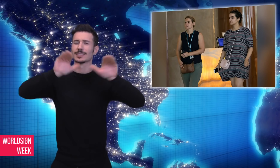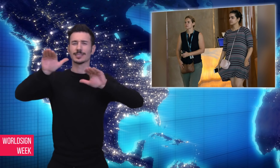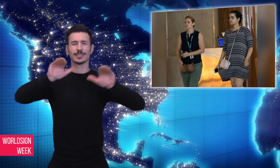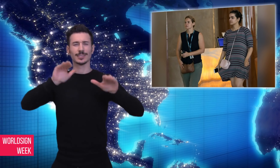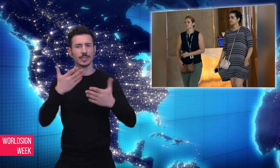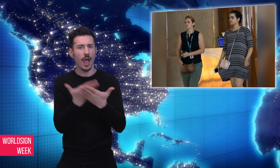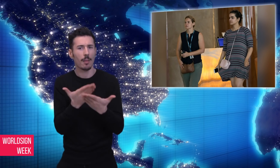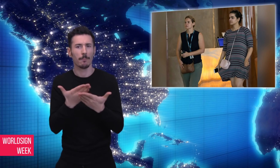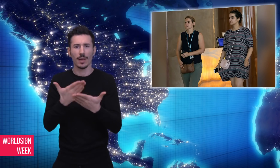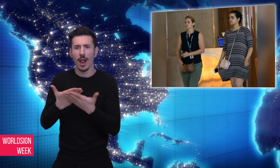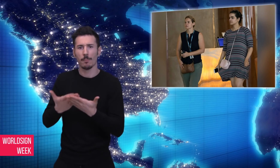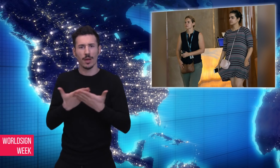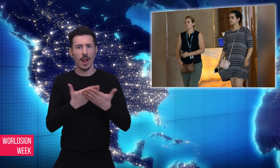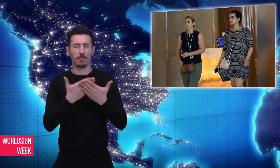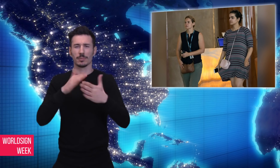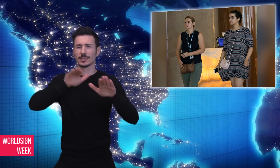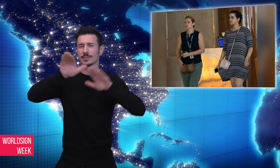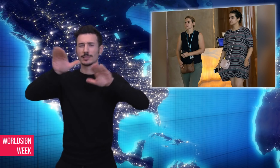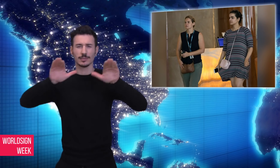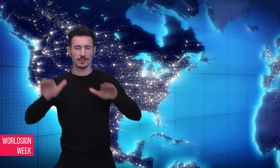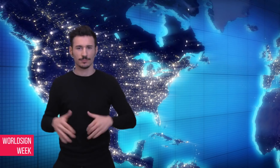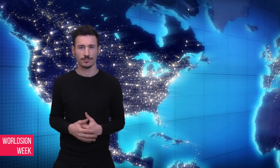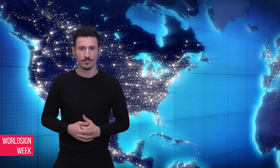a social media platform asking for help.